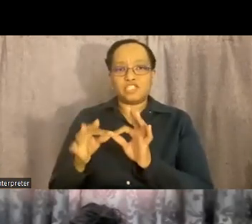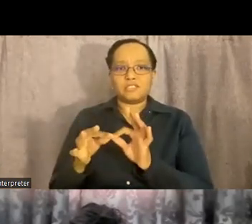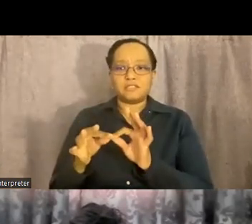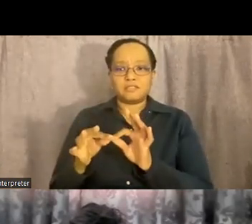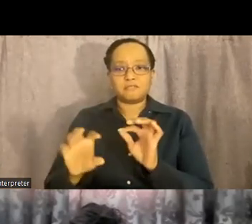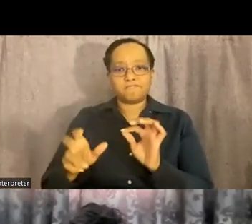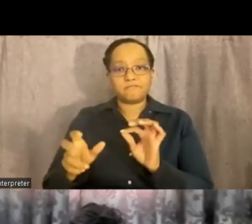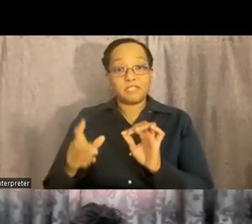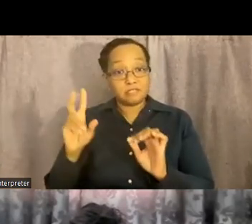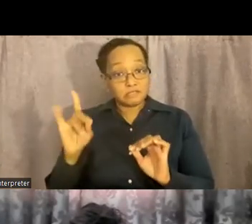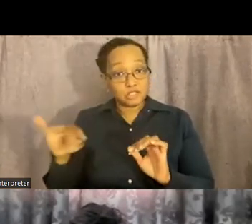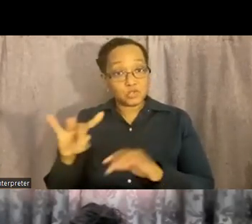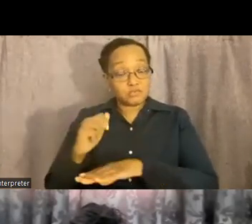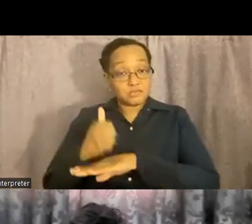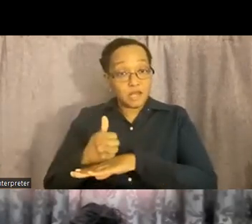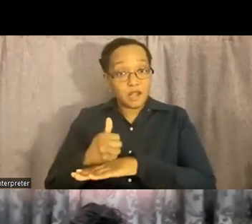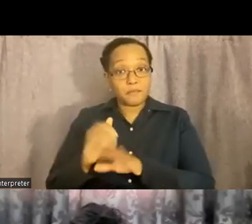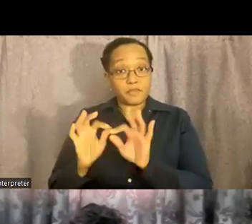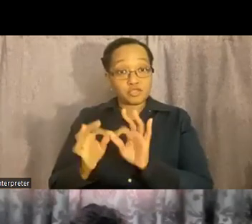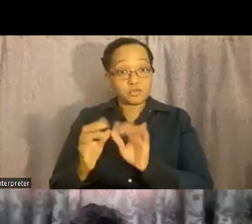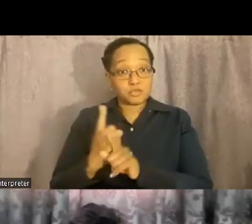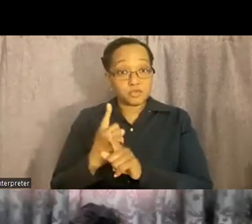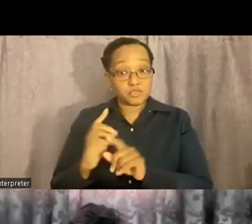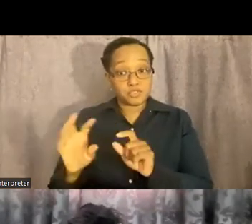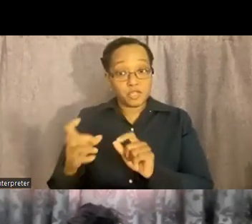As everyone set up interpretation?